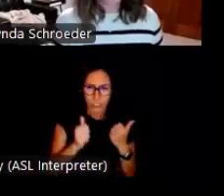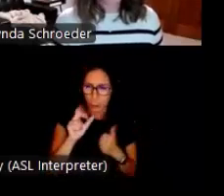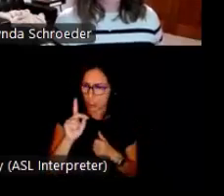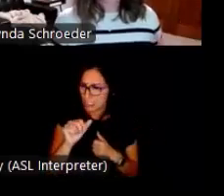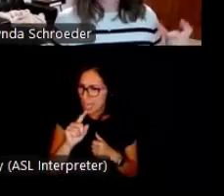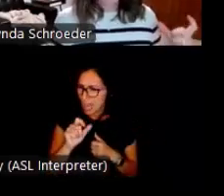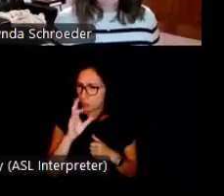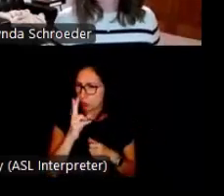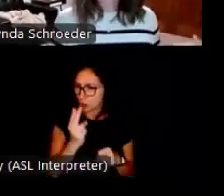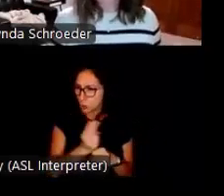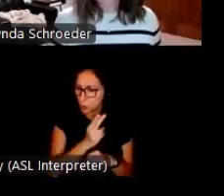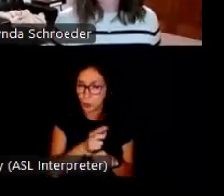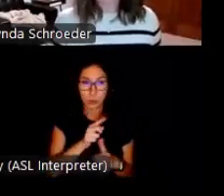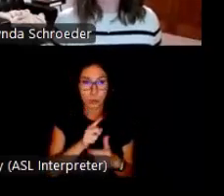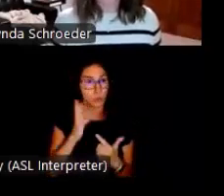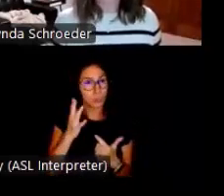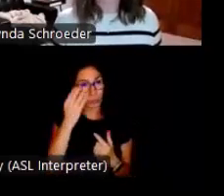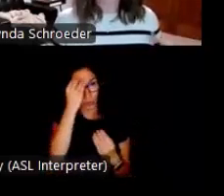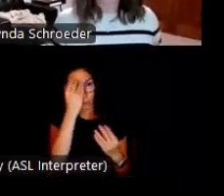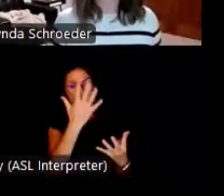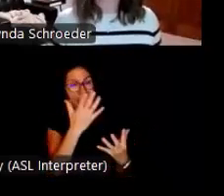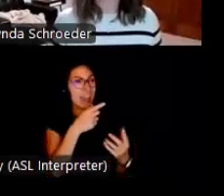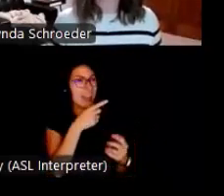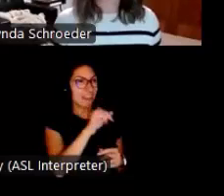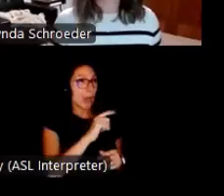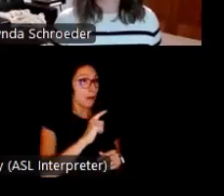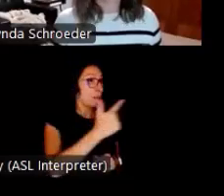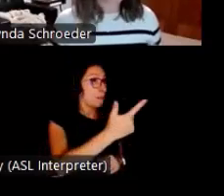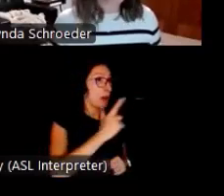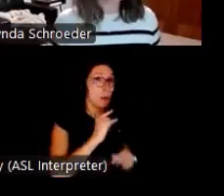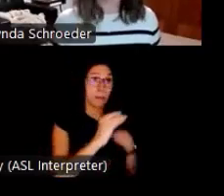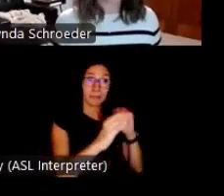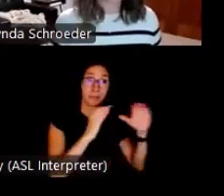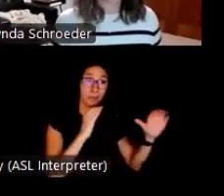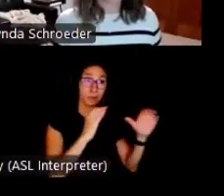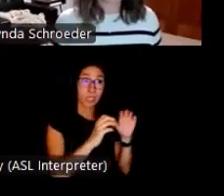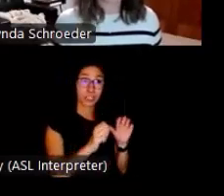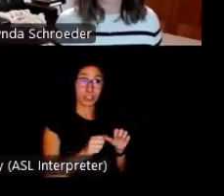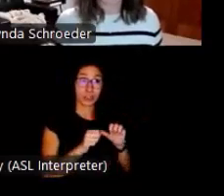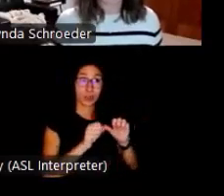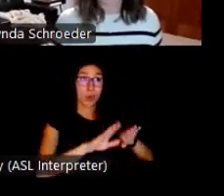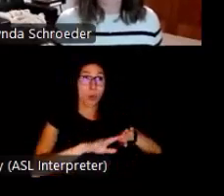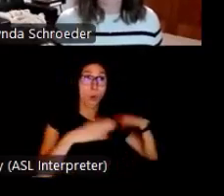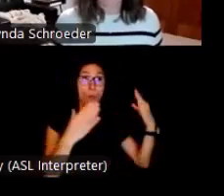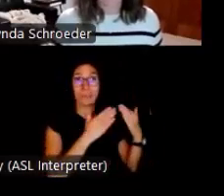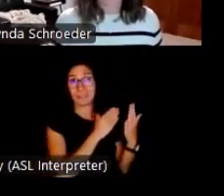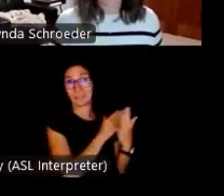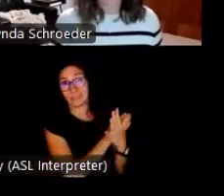we kept communication open in real time in case we needed to change our dissemination plan,